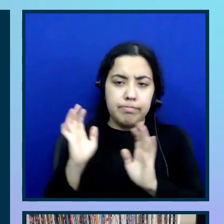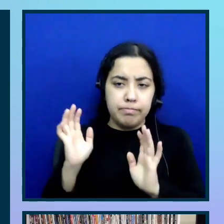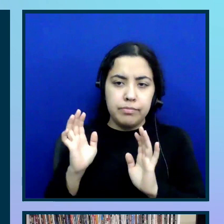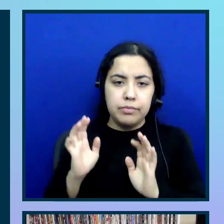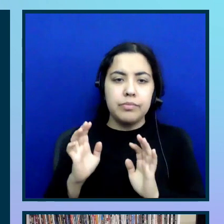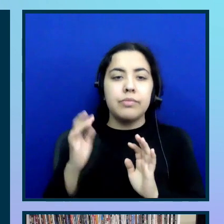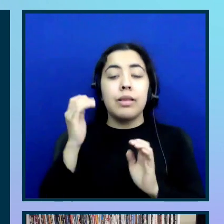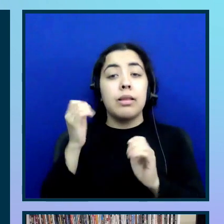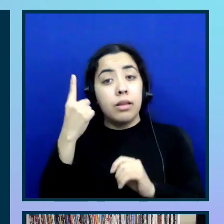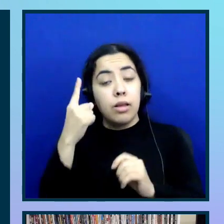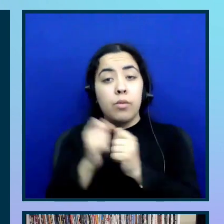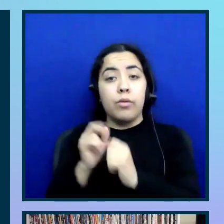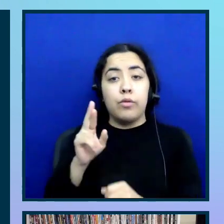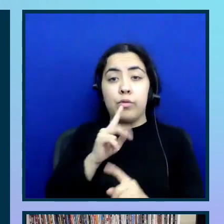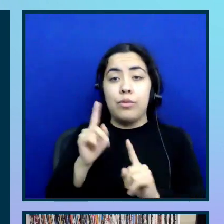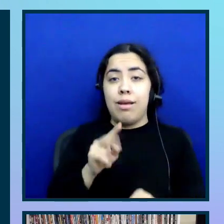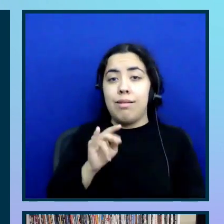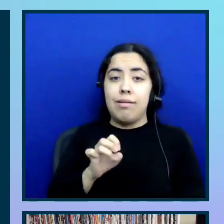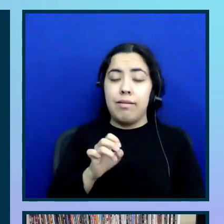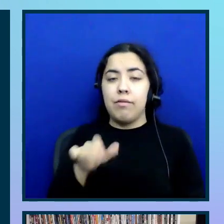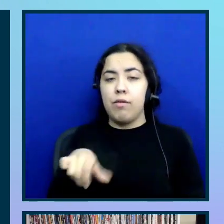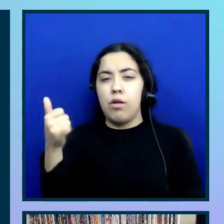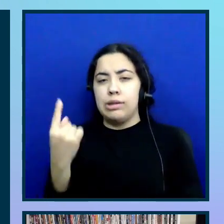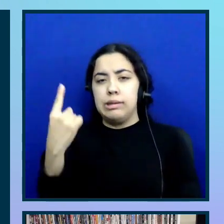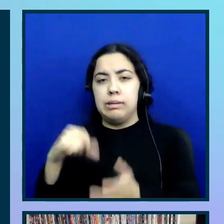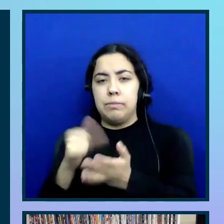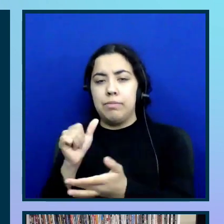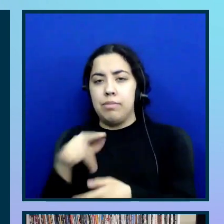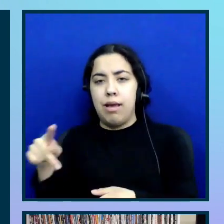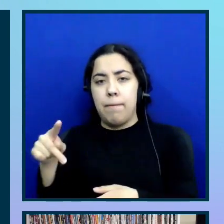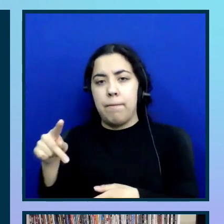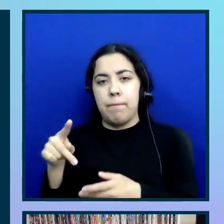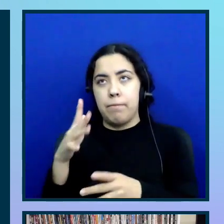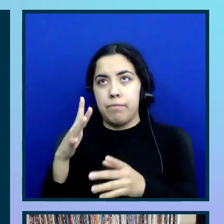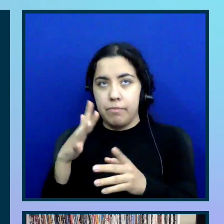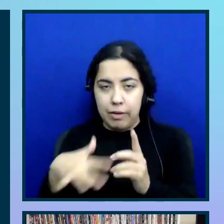With React Native and other single page app environments, this is not really the case. What typically happens